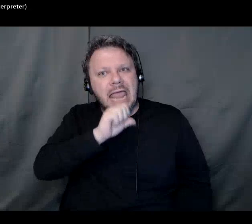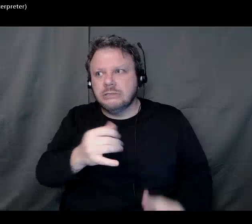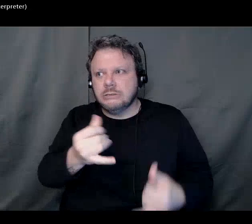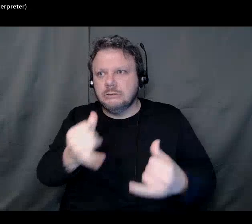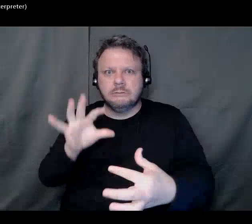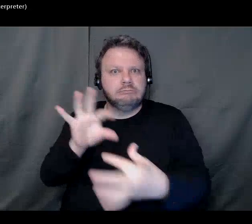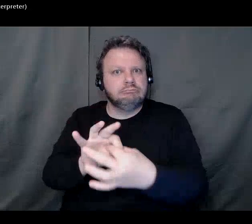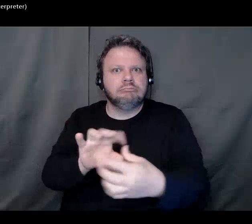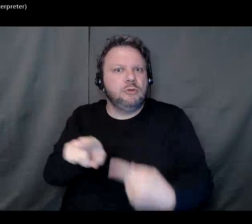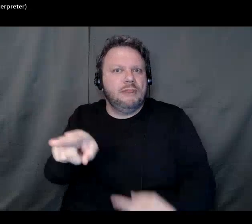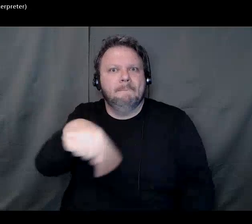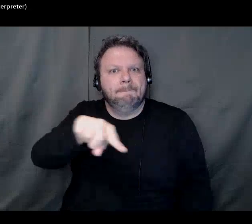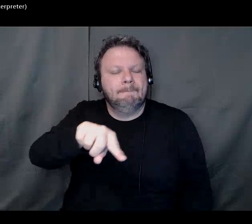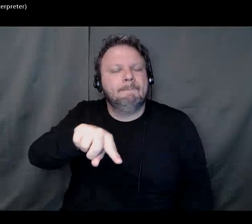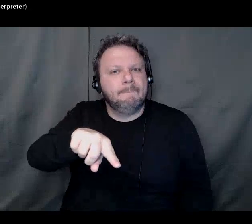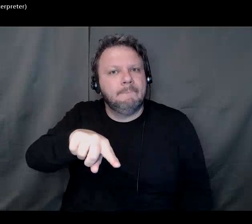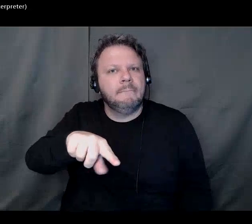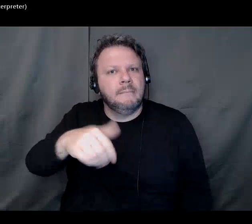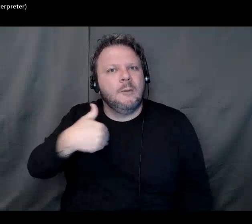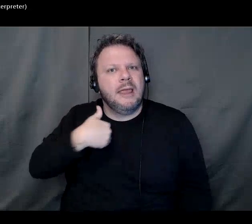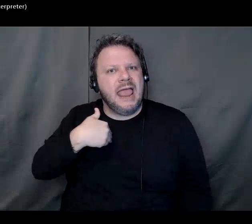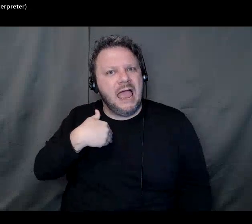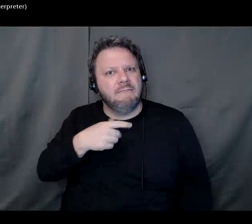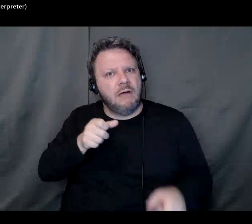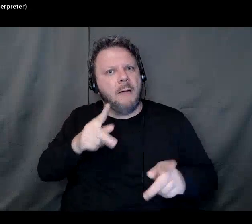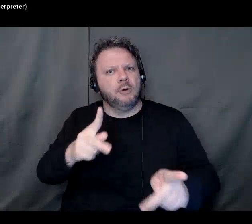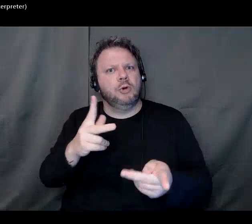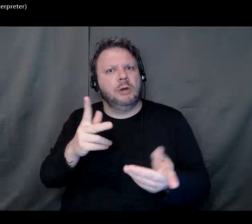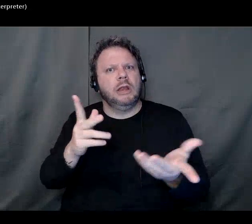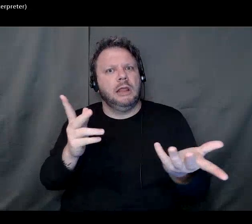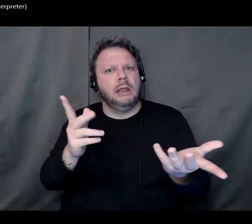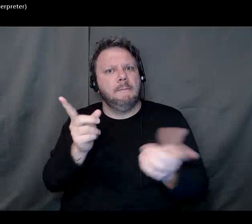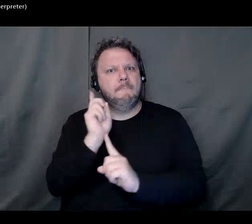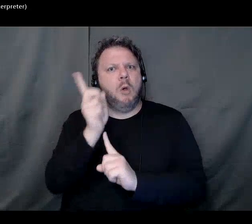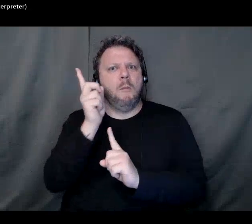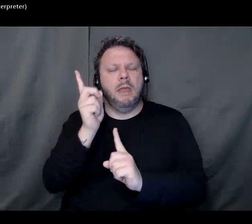aging is relevant to them and we have a real opportunity moment here to state